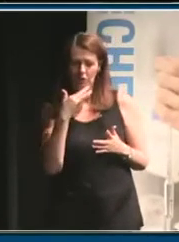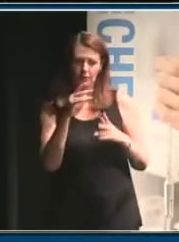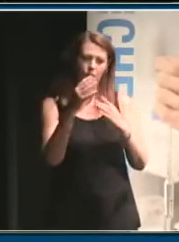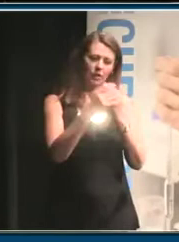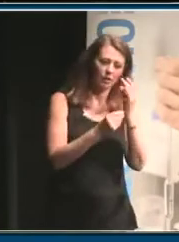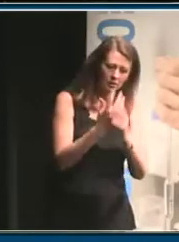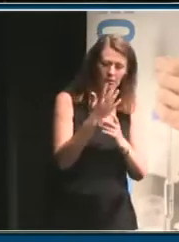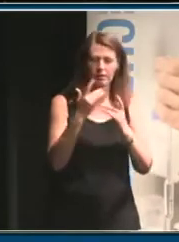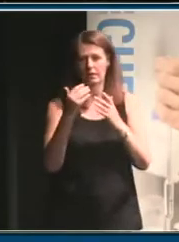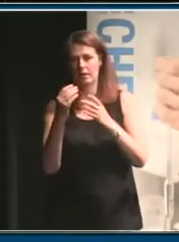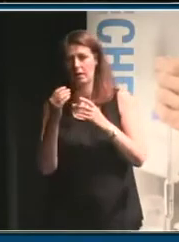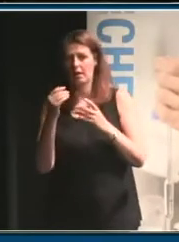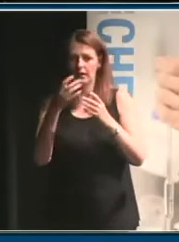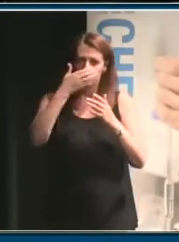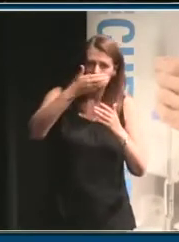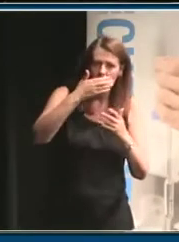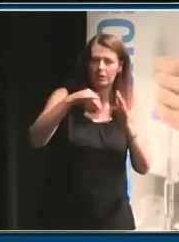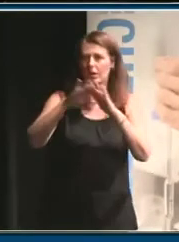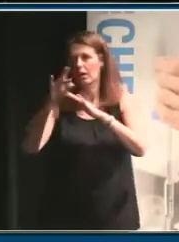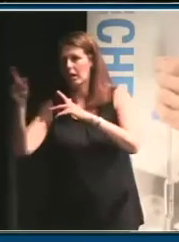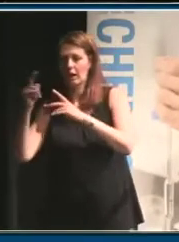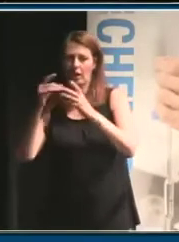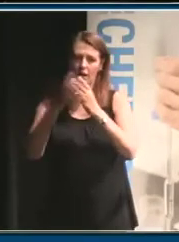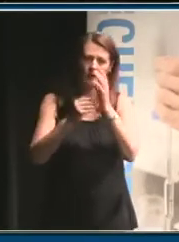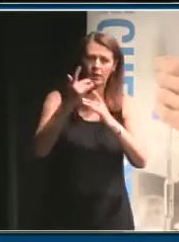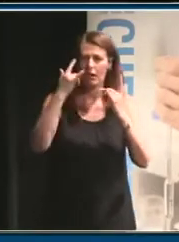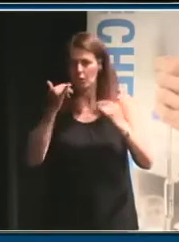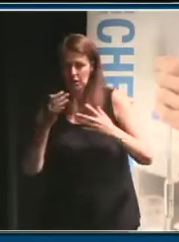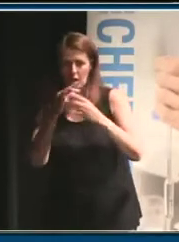lawyers and all the different things you got to do because all environmental regulations